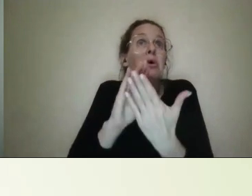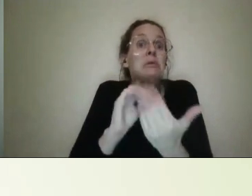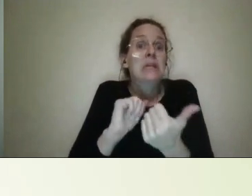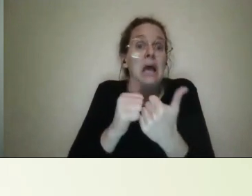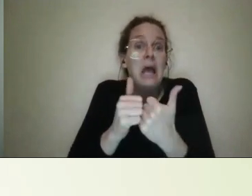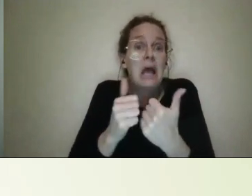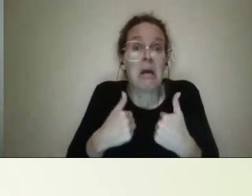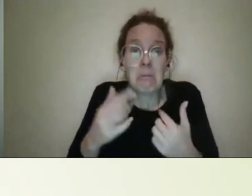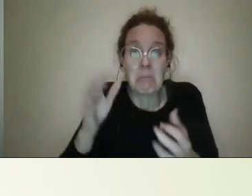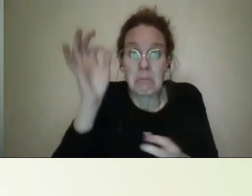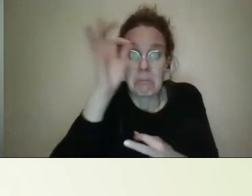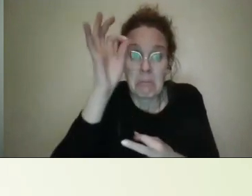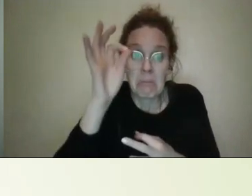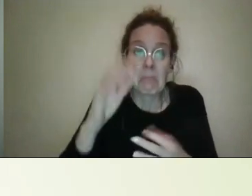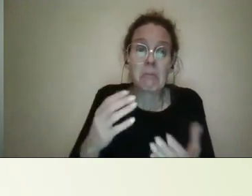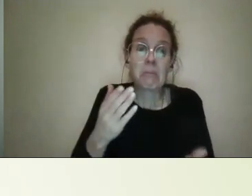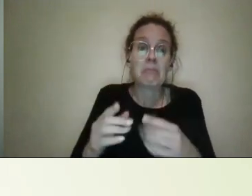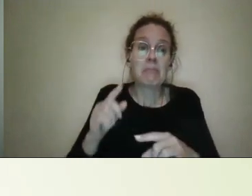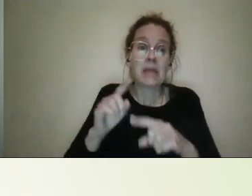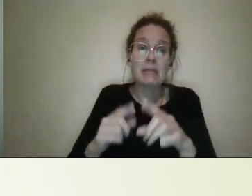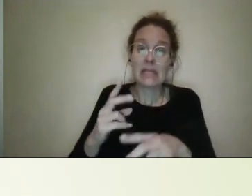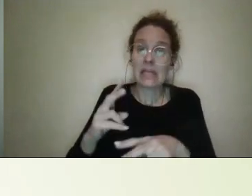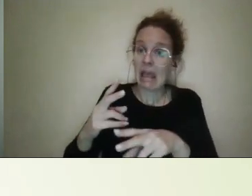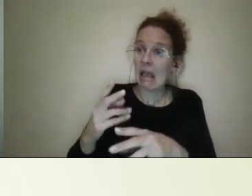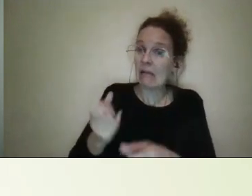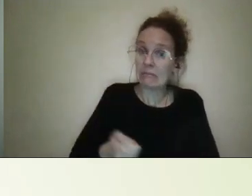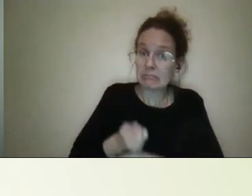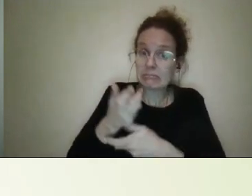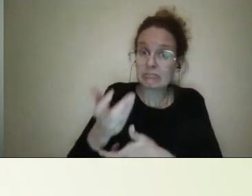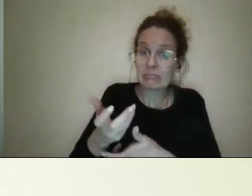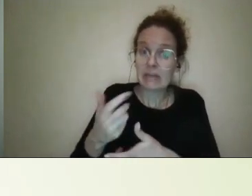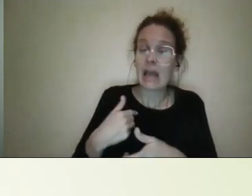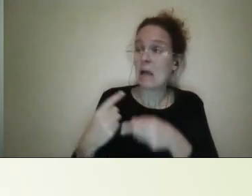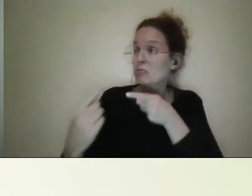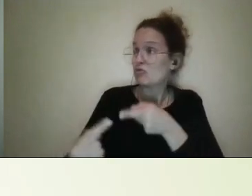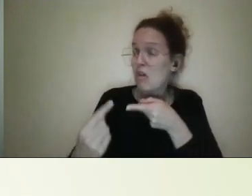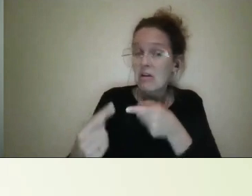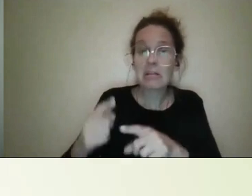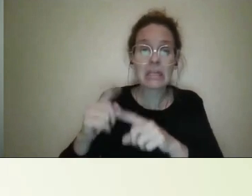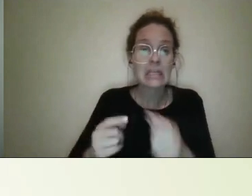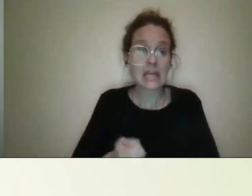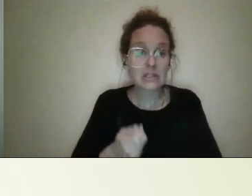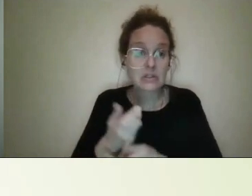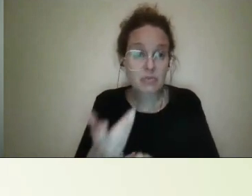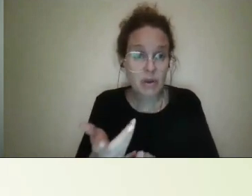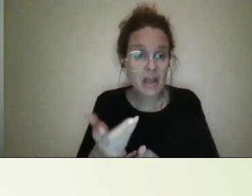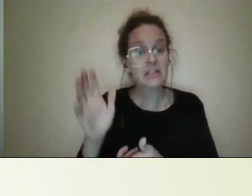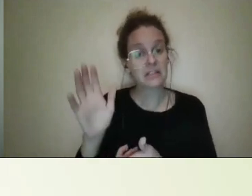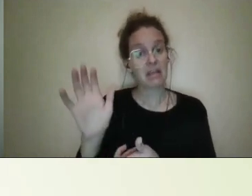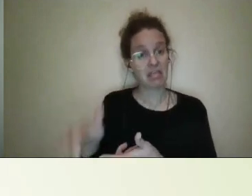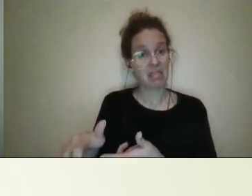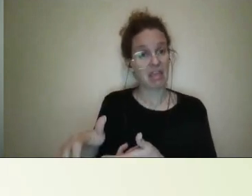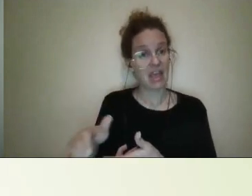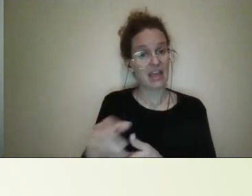the vocabulary to say "I'm struggling." Those kind of things is very, very hard.